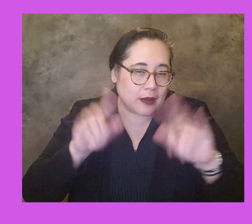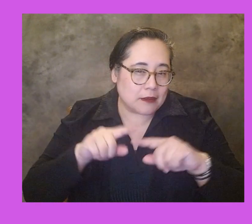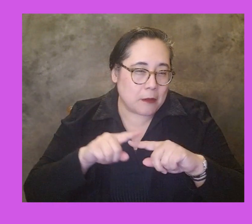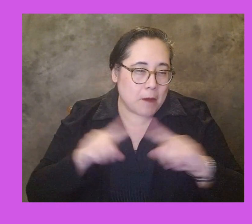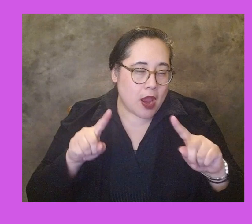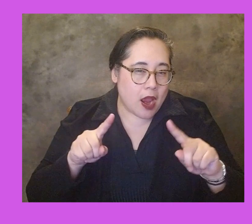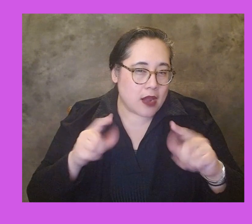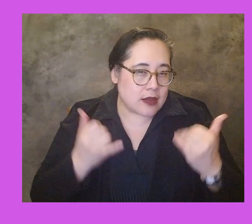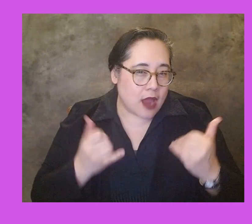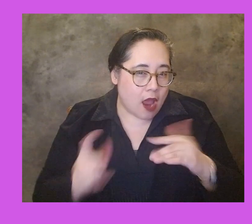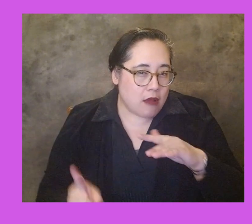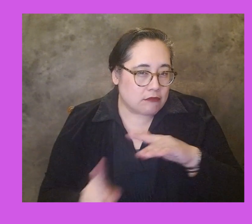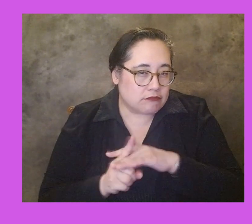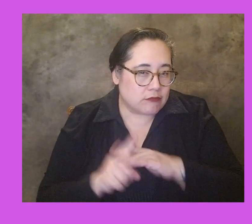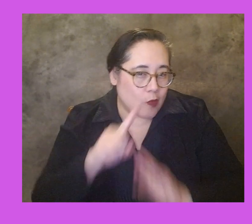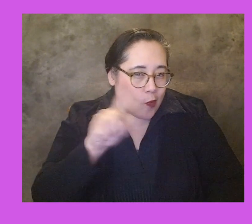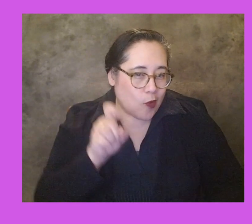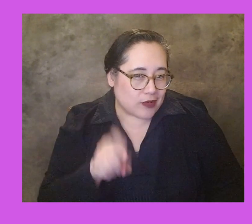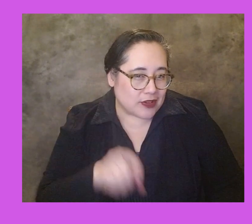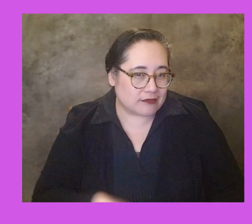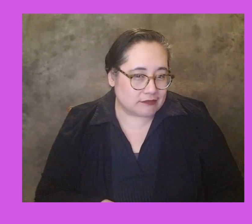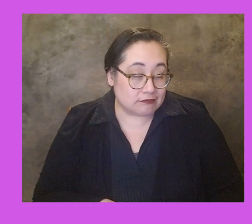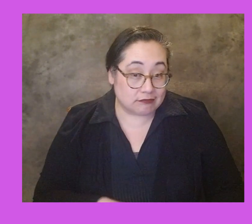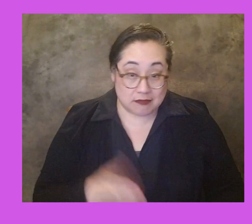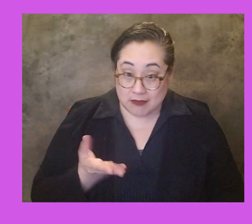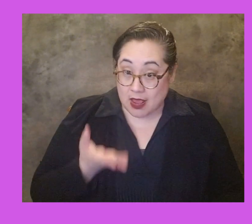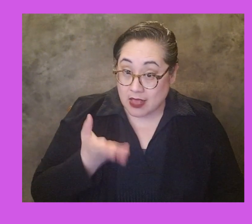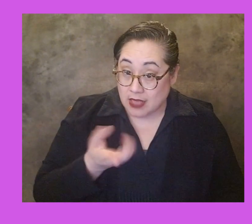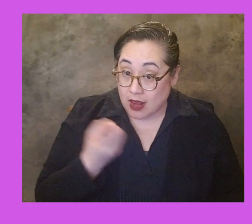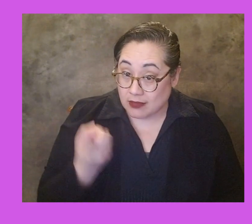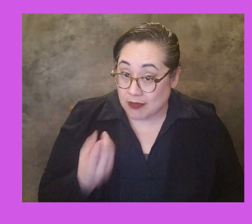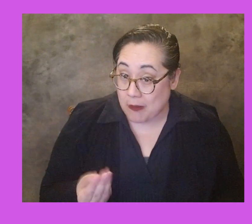And the answer is definitely, absolutely, yes.